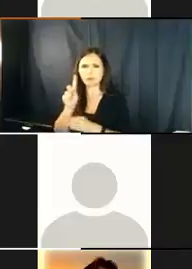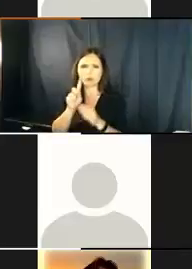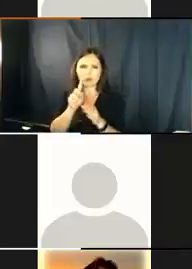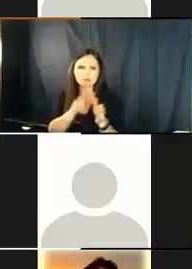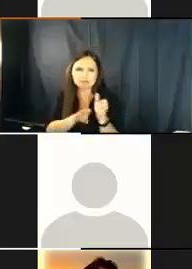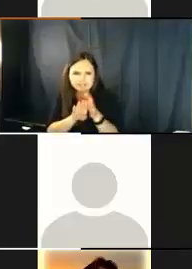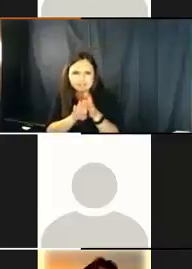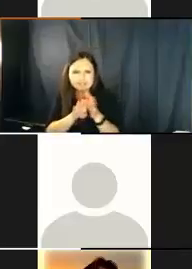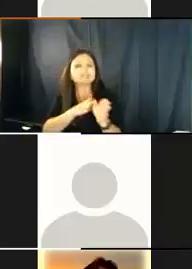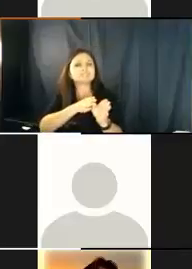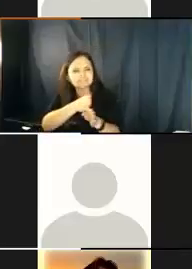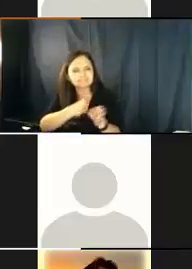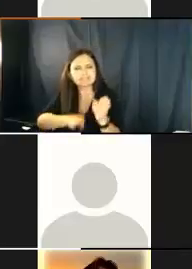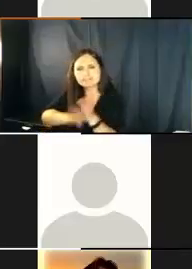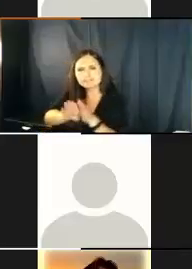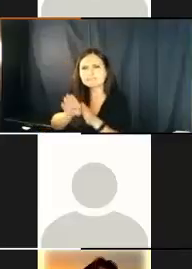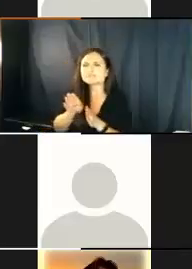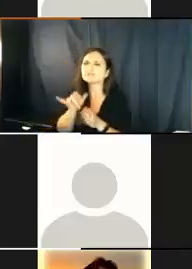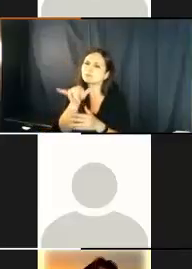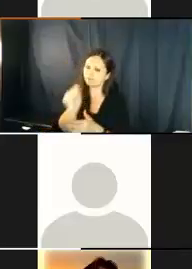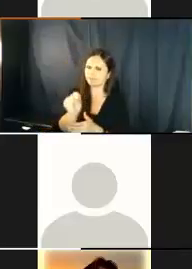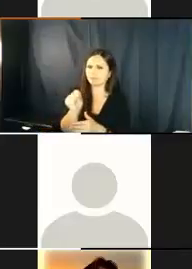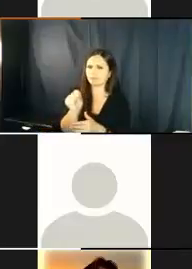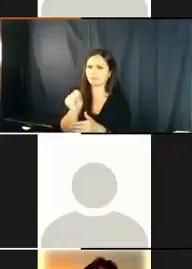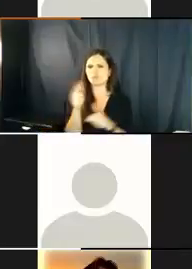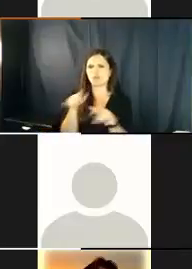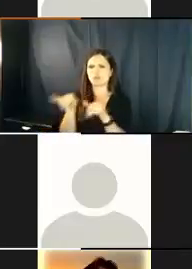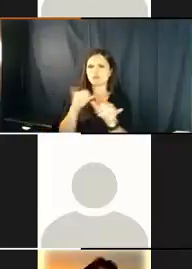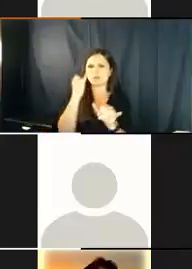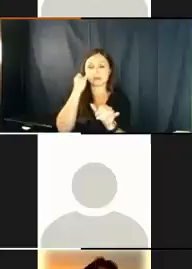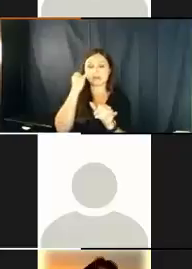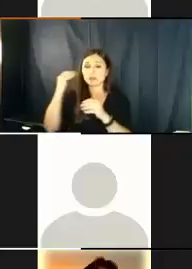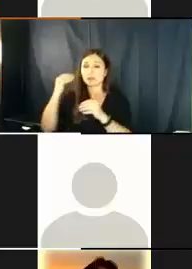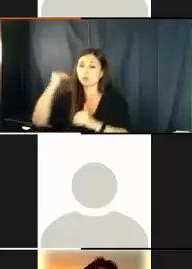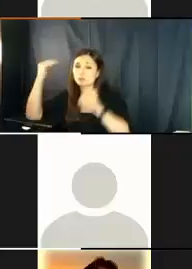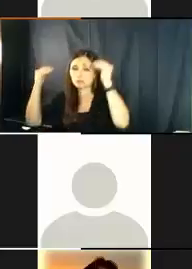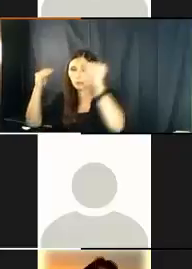the same whether you're talking about adult learners or you're talking about students.